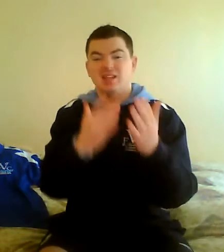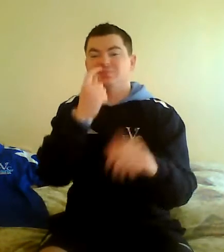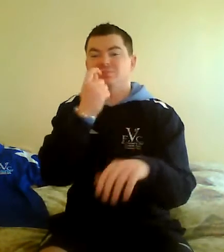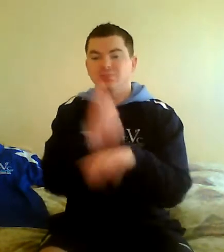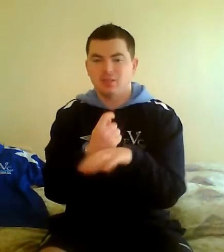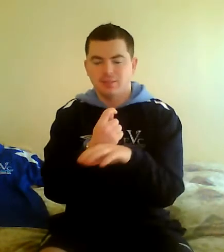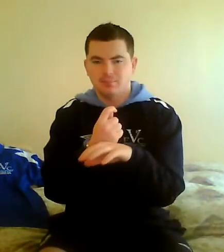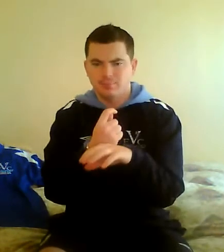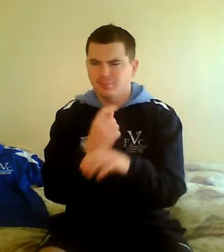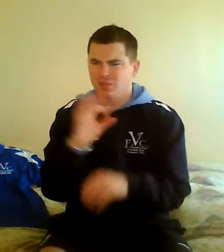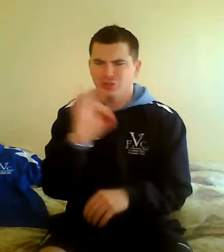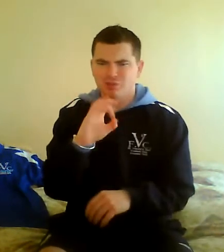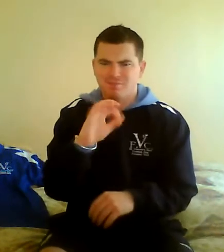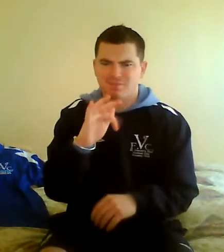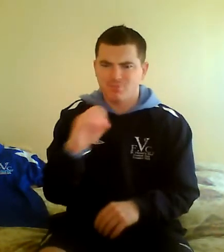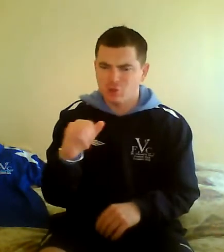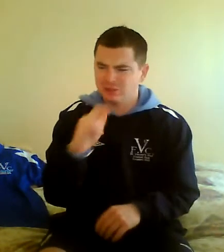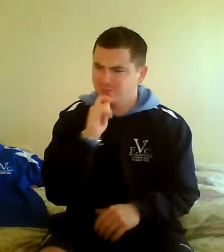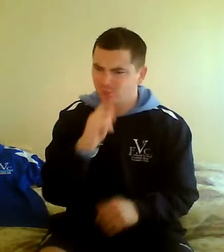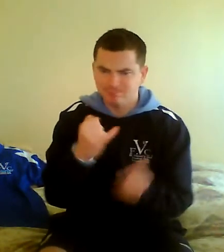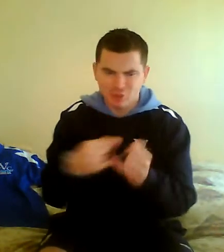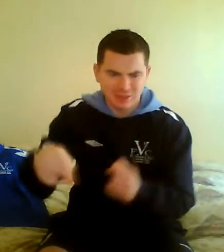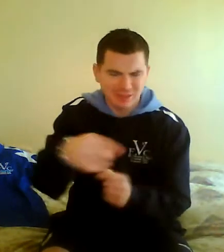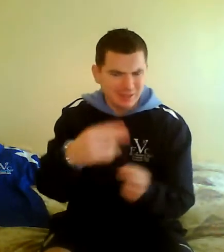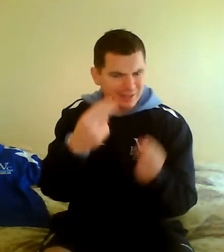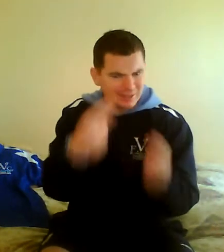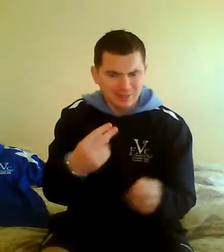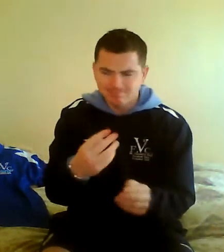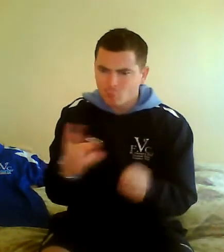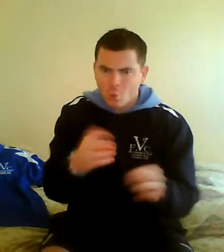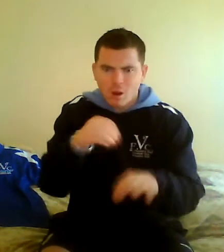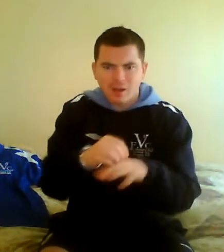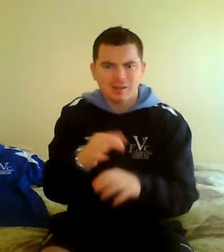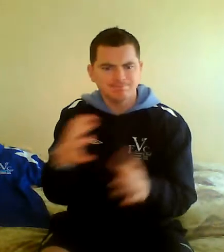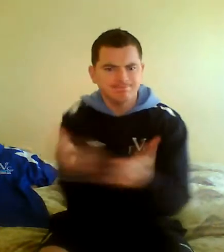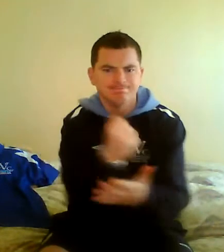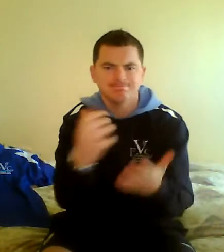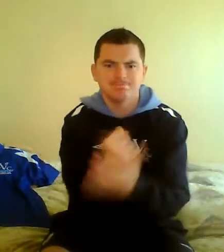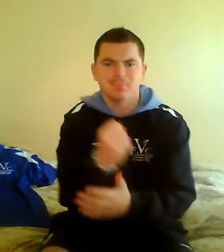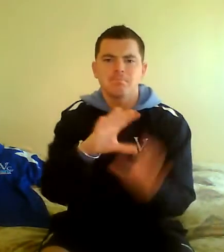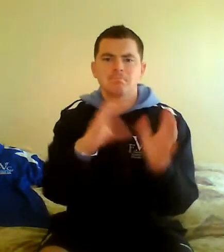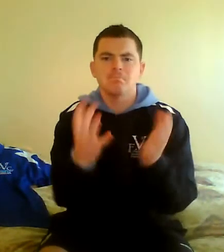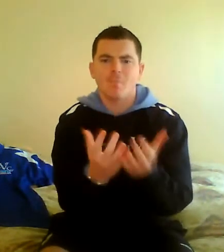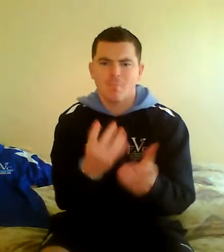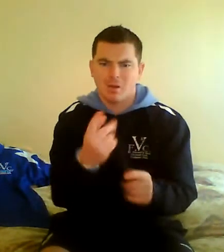At half time, Geoff Foy told his players that they needed to work on intercepting the ball,